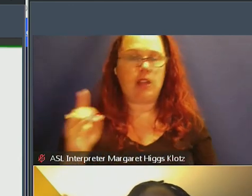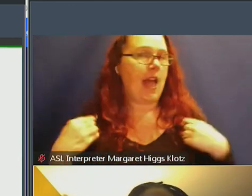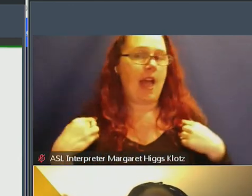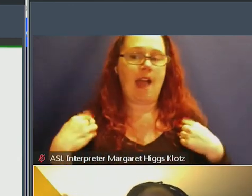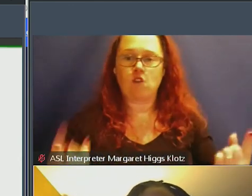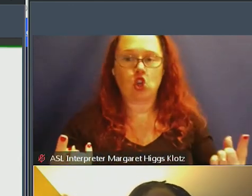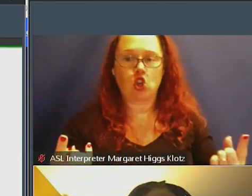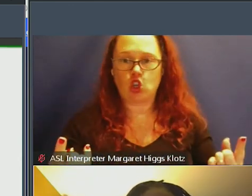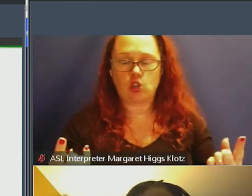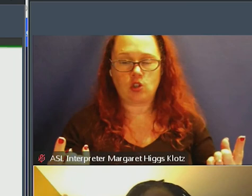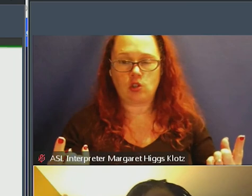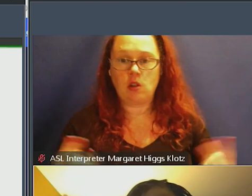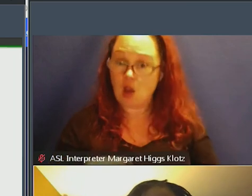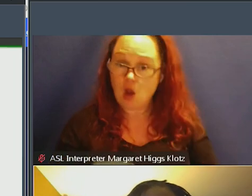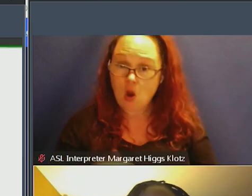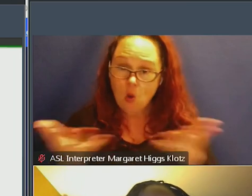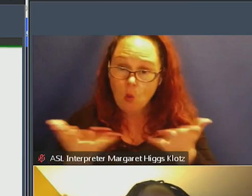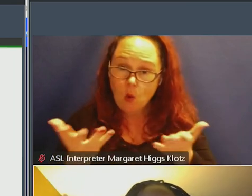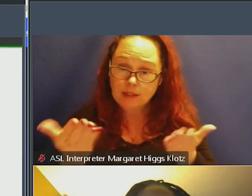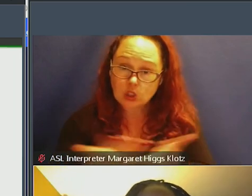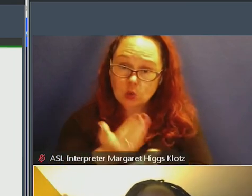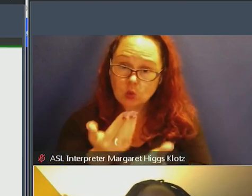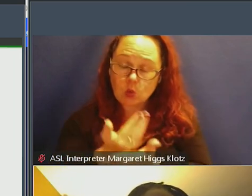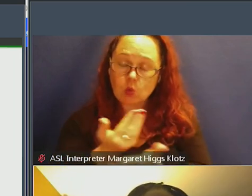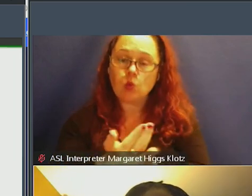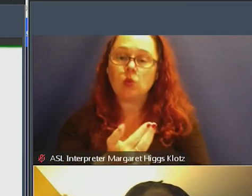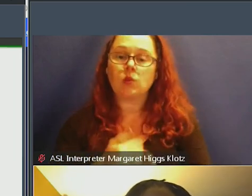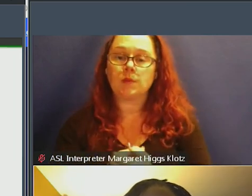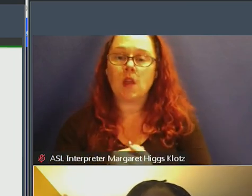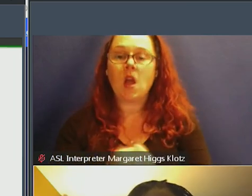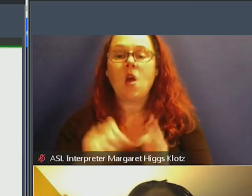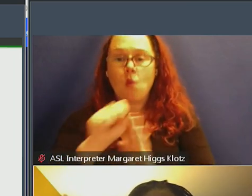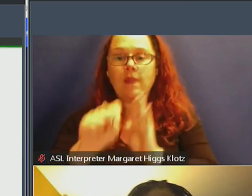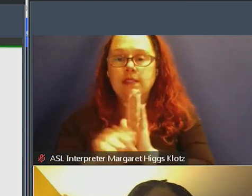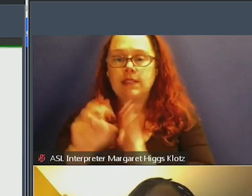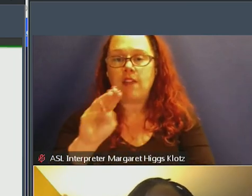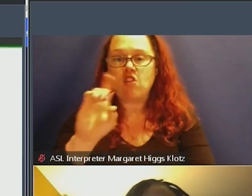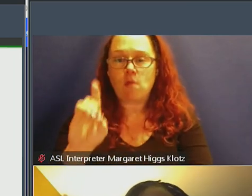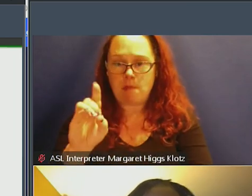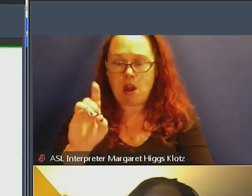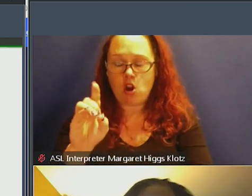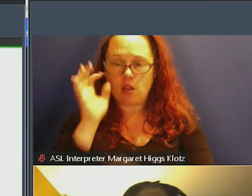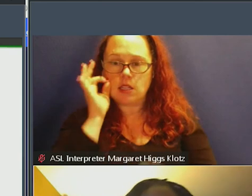The only thing that has changed is when the state of Maryland decided to do this really odd,